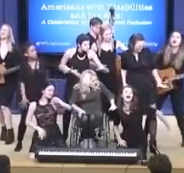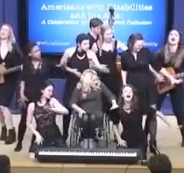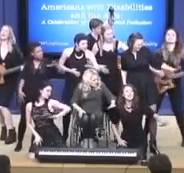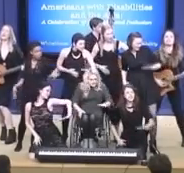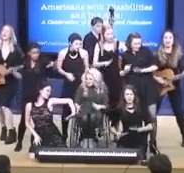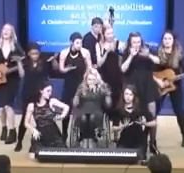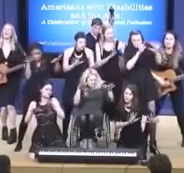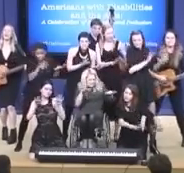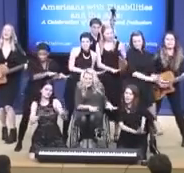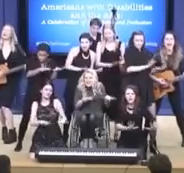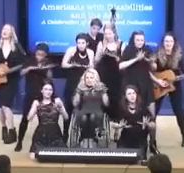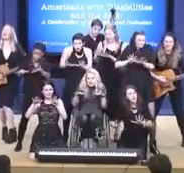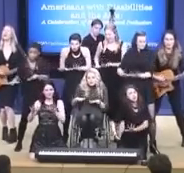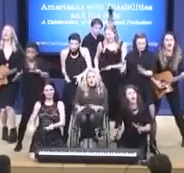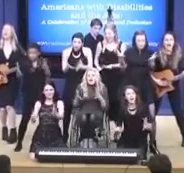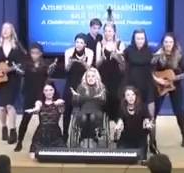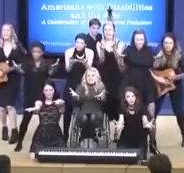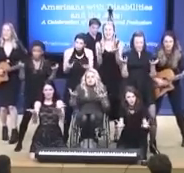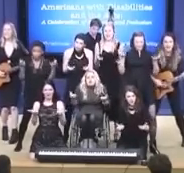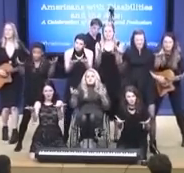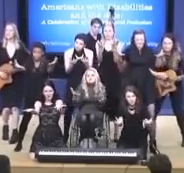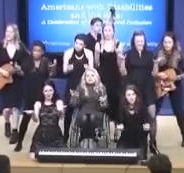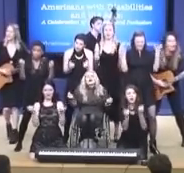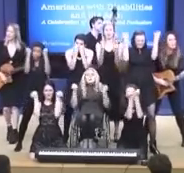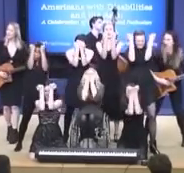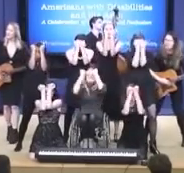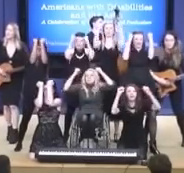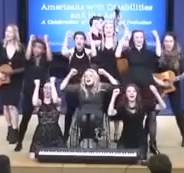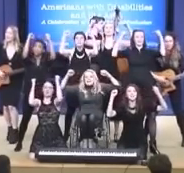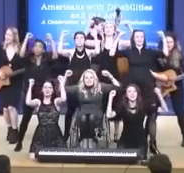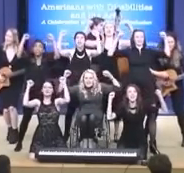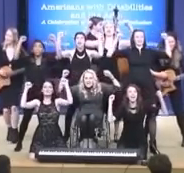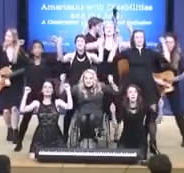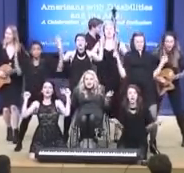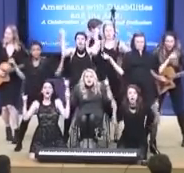And some just lie there cryin' for Him to come and find them